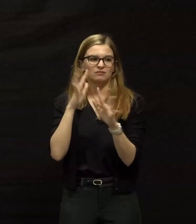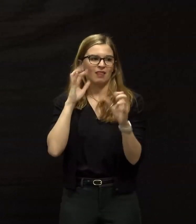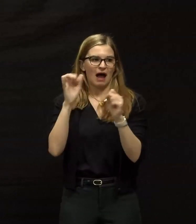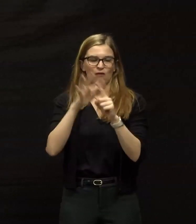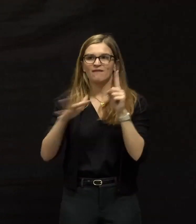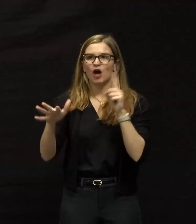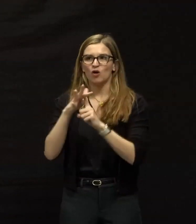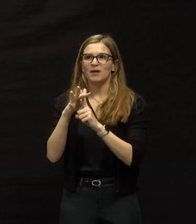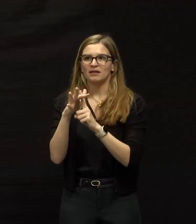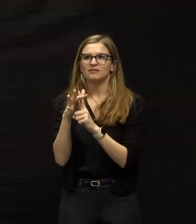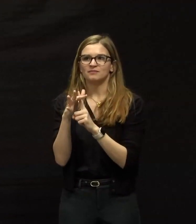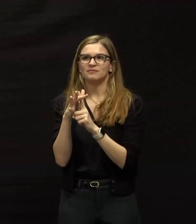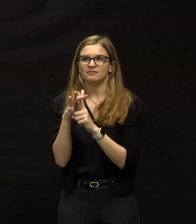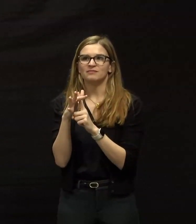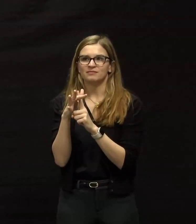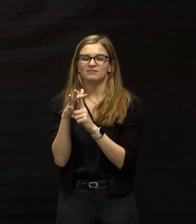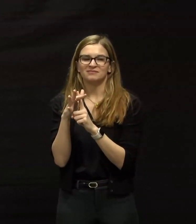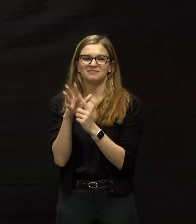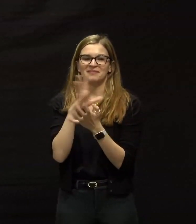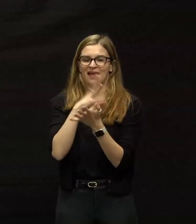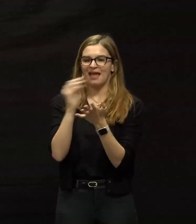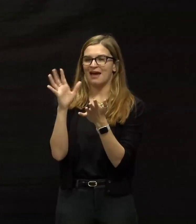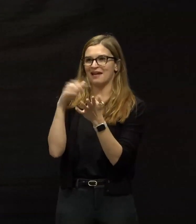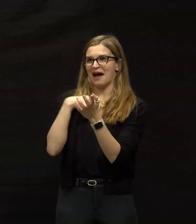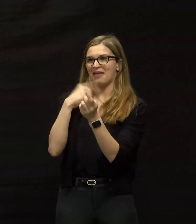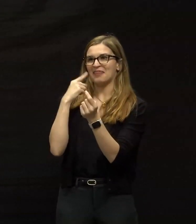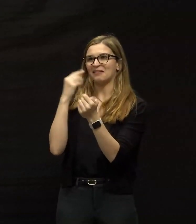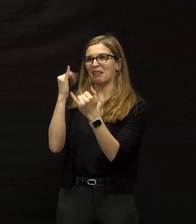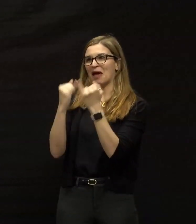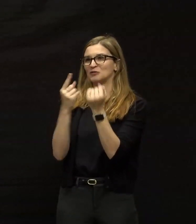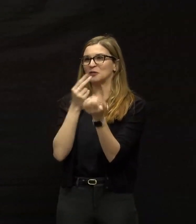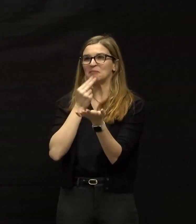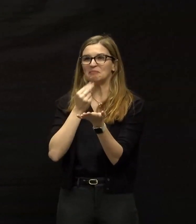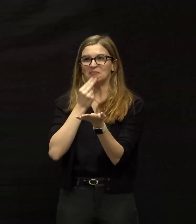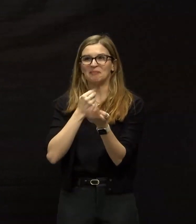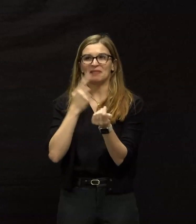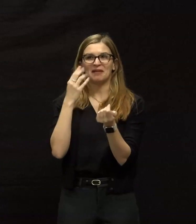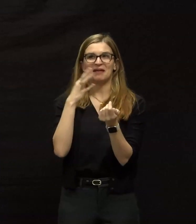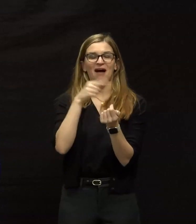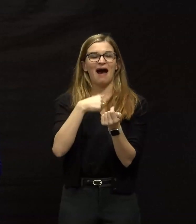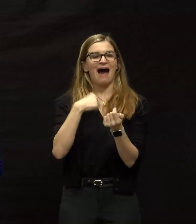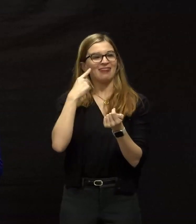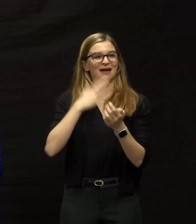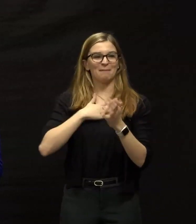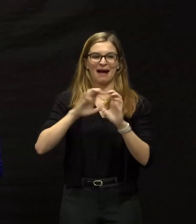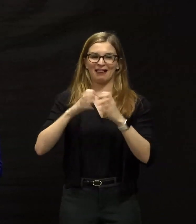feeling lost in those loud settings. And then I think the last one's really cute.